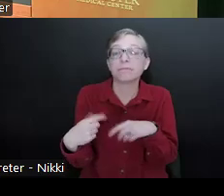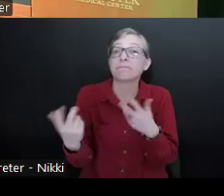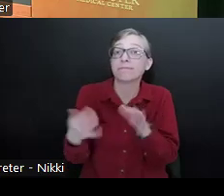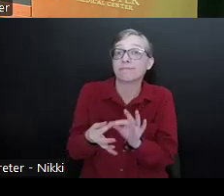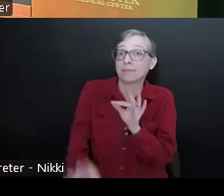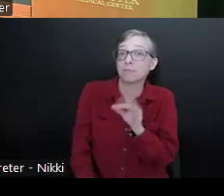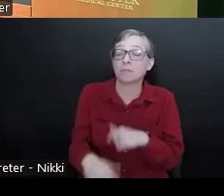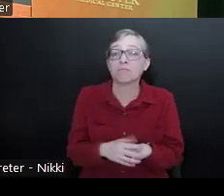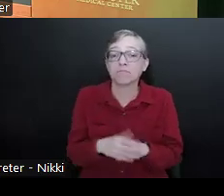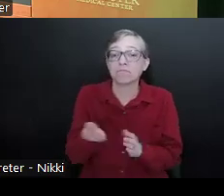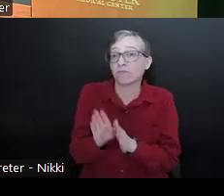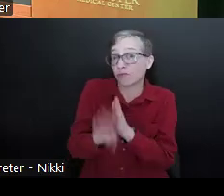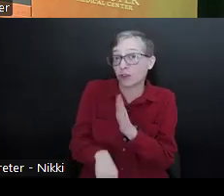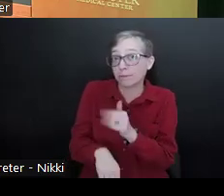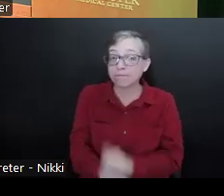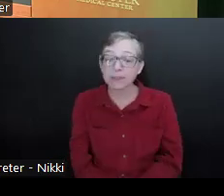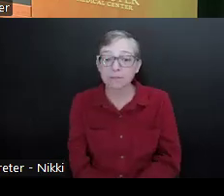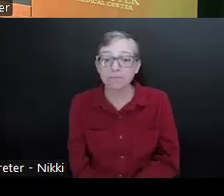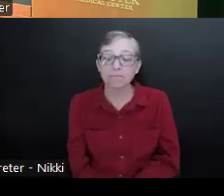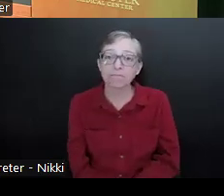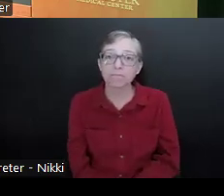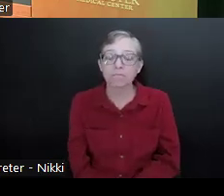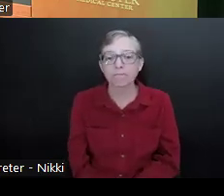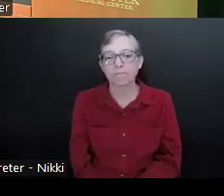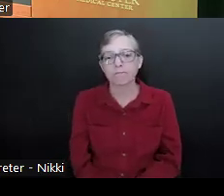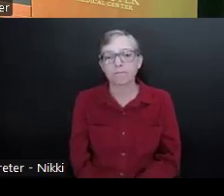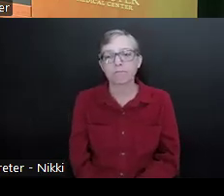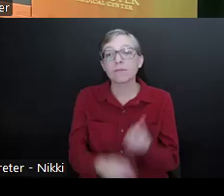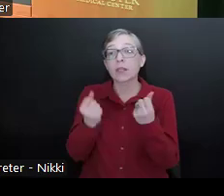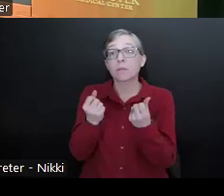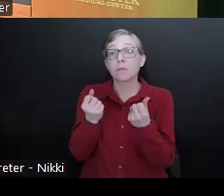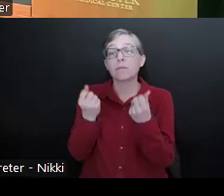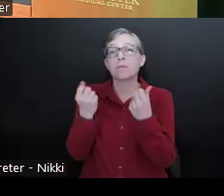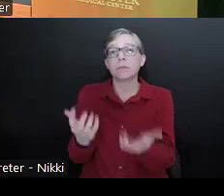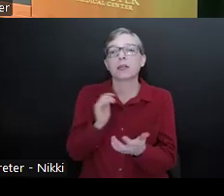kind of scalable from that perspective and a lot of our older folks who are in our other studies